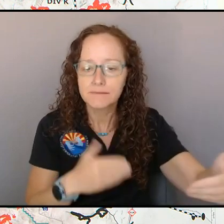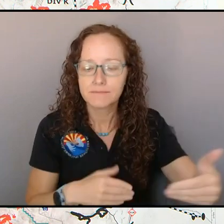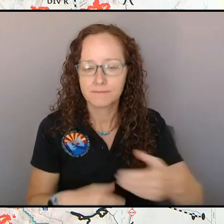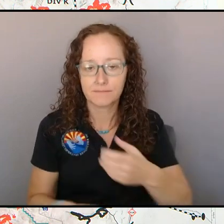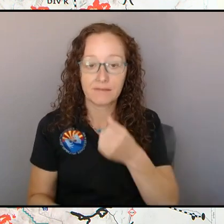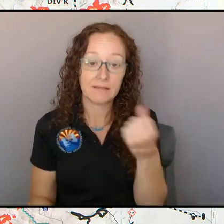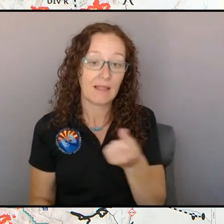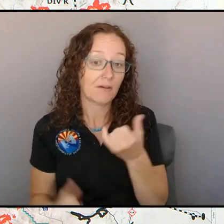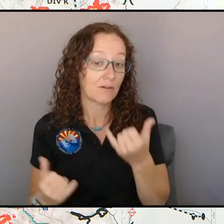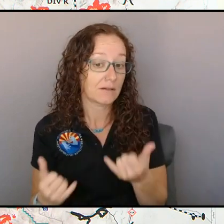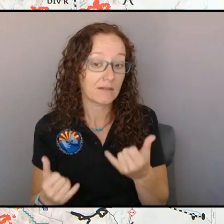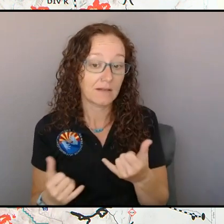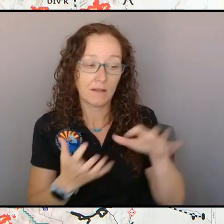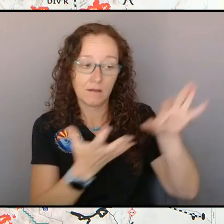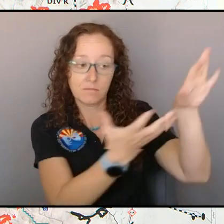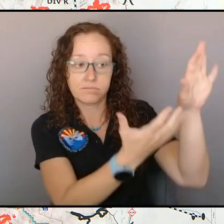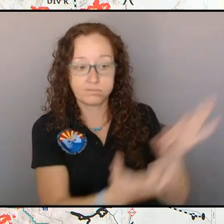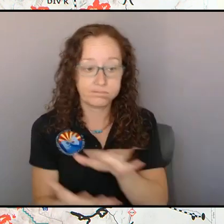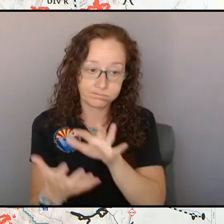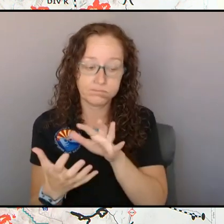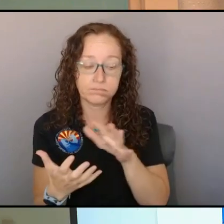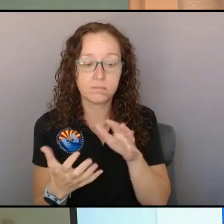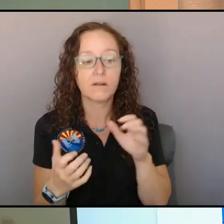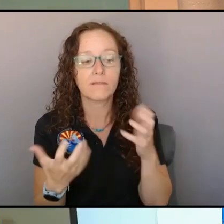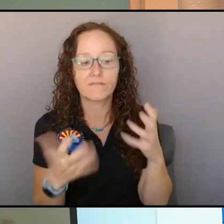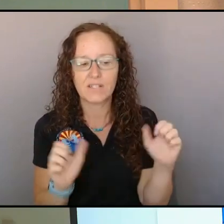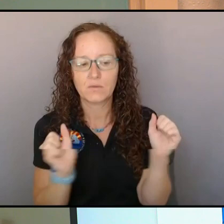frontal passage. We got our wind shifts. We got our our kind of